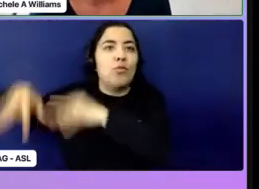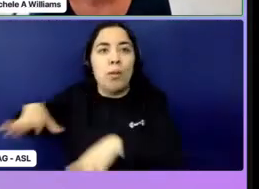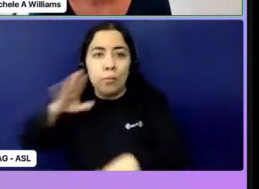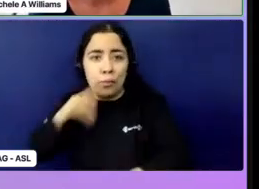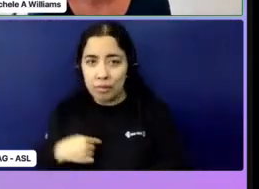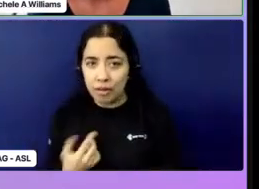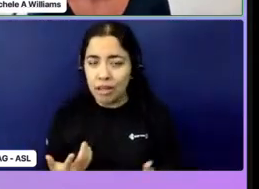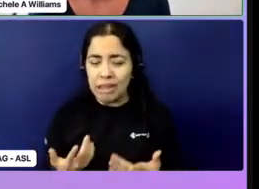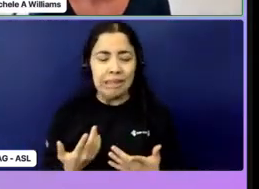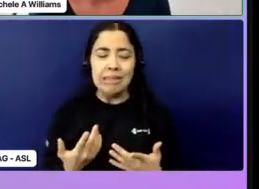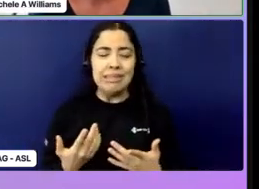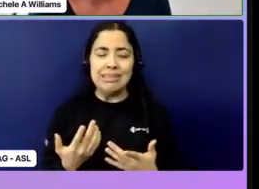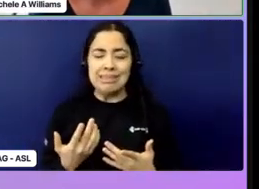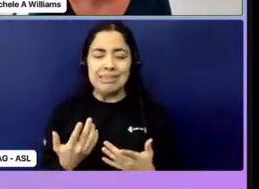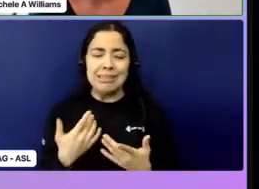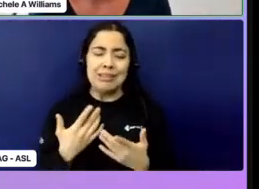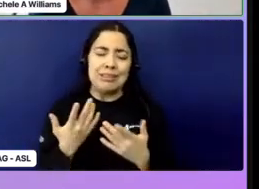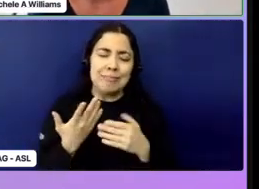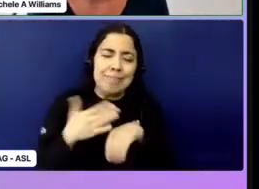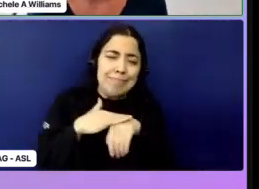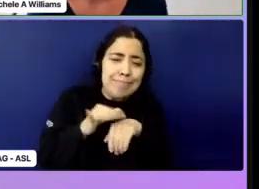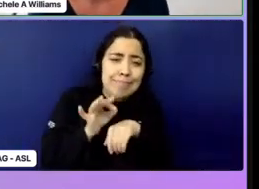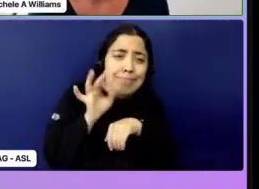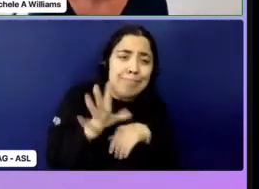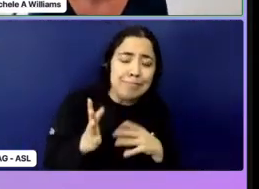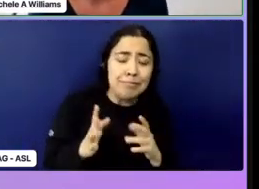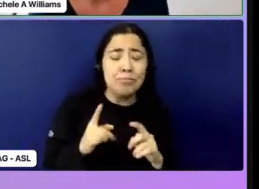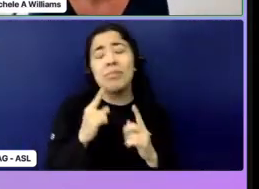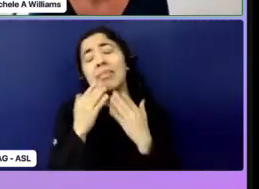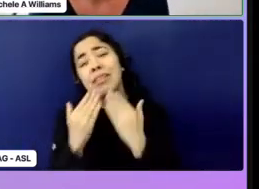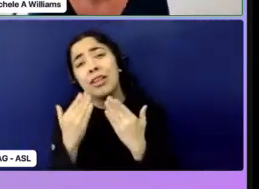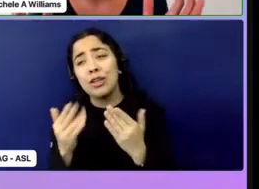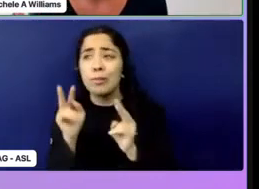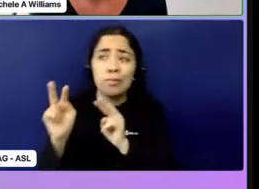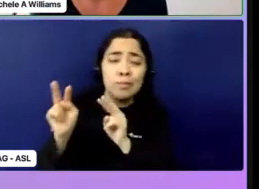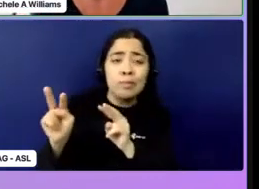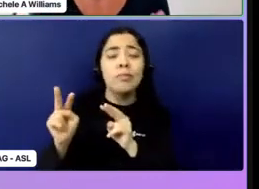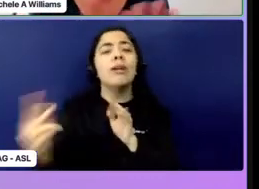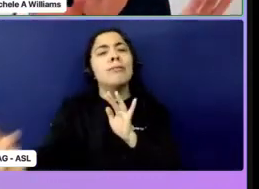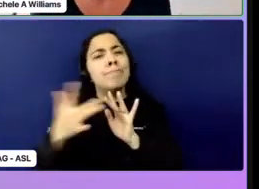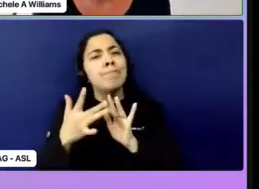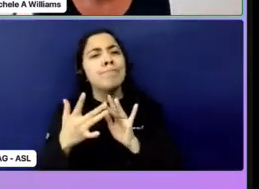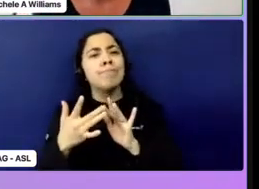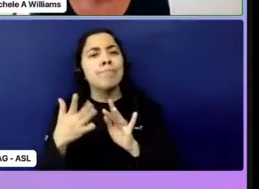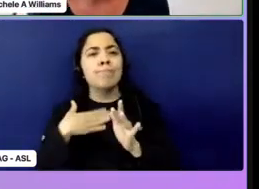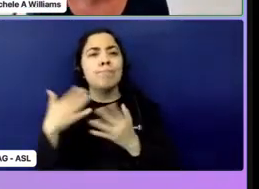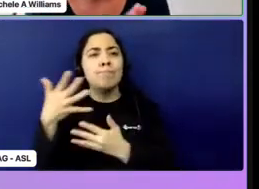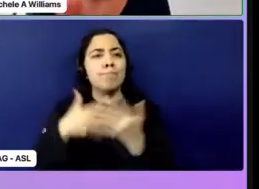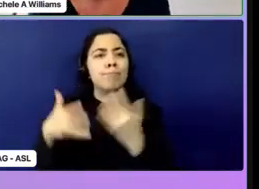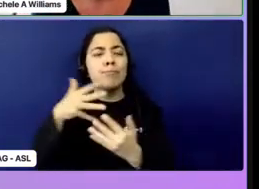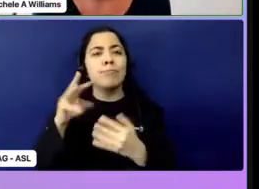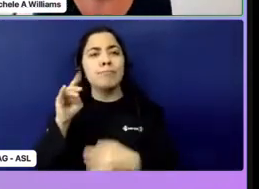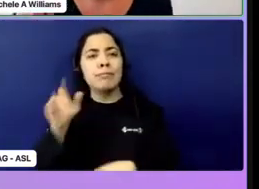be able to, but at this moment I would lose my publisher if I gave you any more than what I said right now, this was the approved message that I was